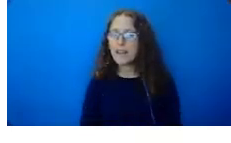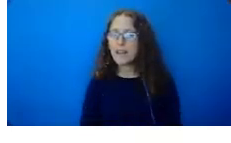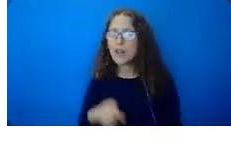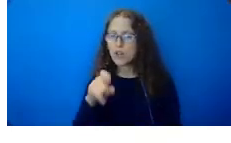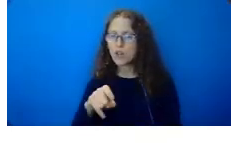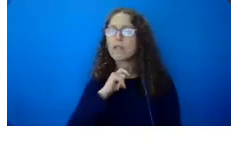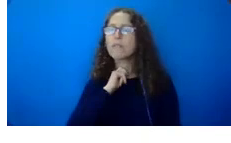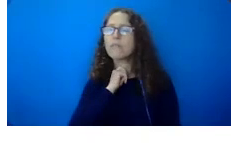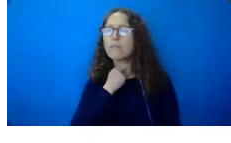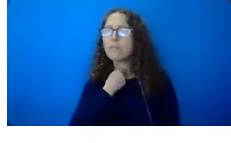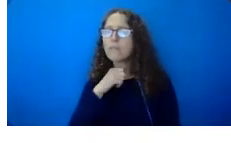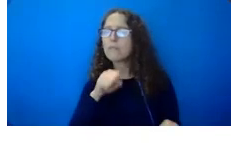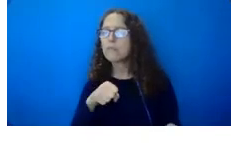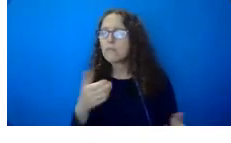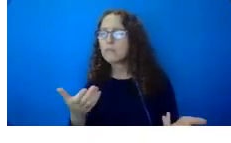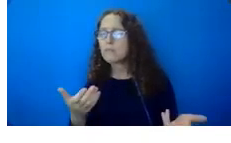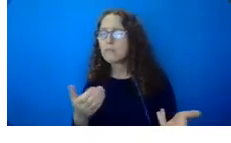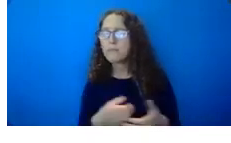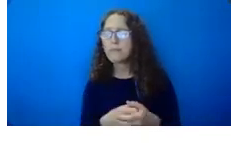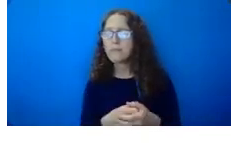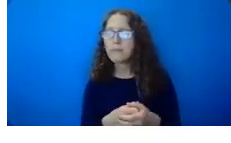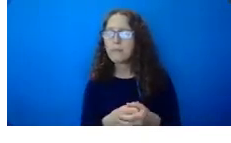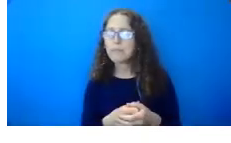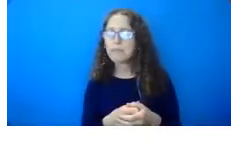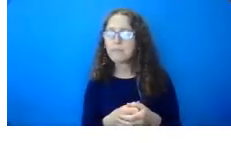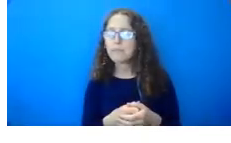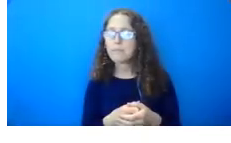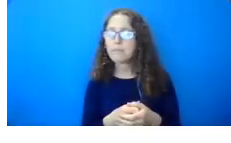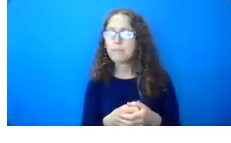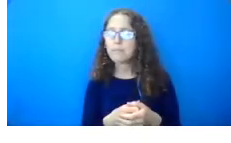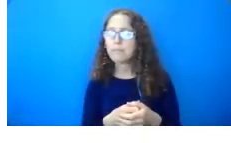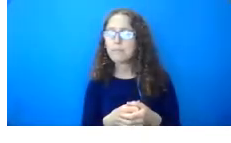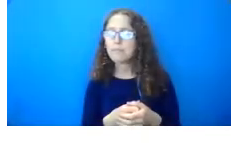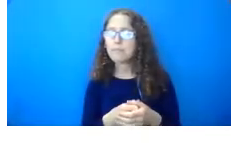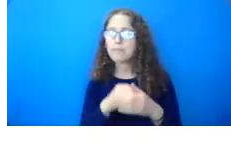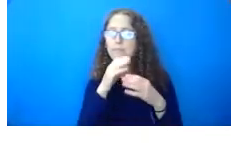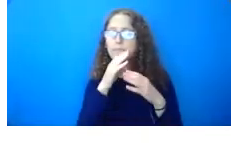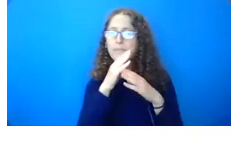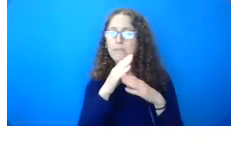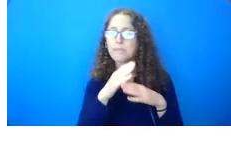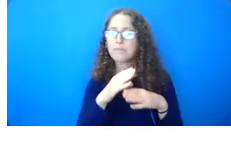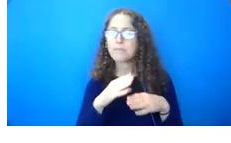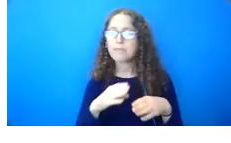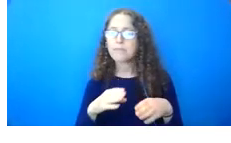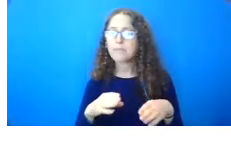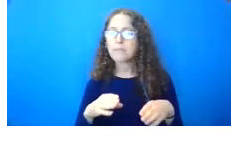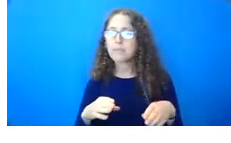ONE PERSON JOINING BY THE PHONE, (206)407-6122. I'LL GIVE YOU A CHANCE TO INTRODUCE YOURSELF. YOU SHOULD BE ABLE